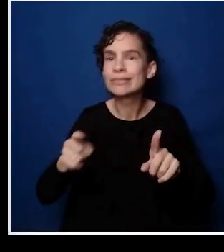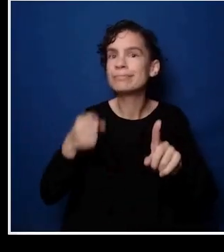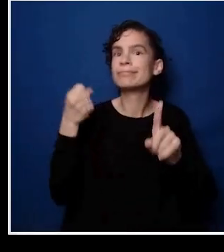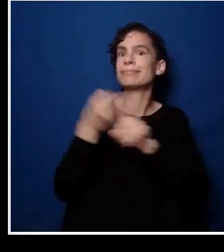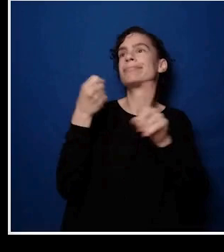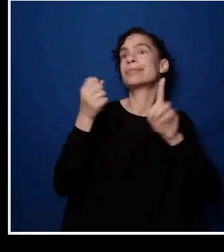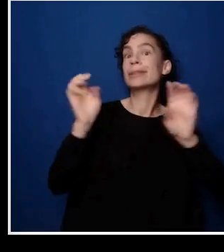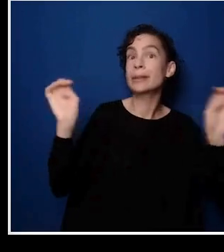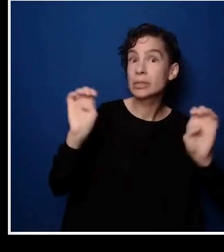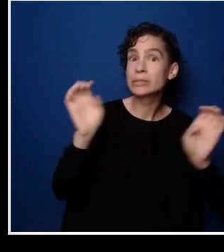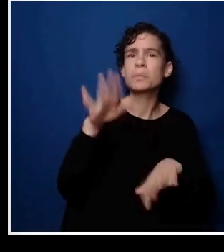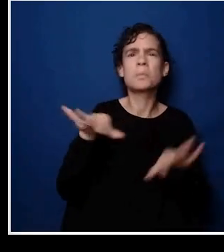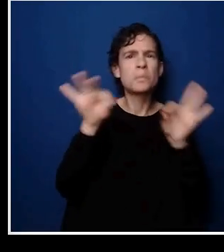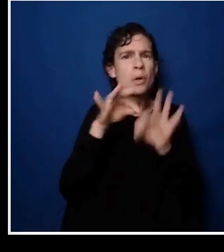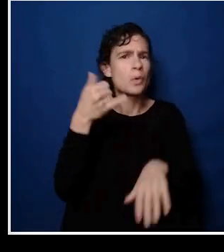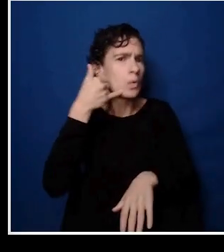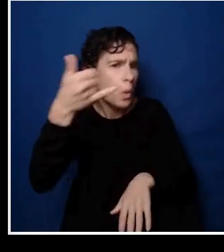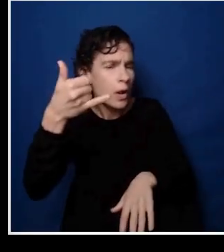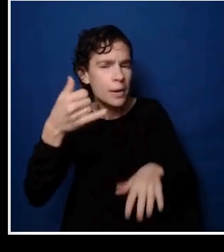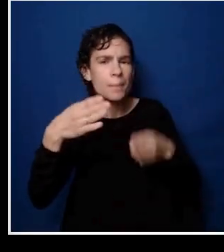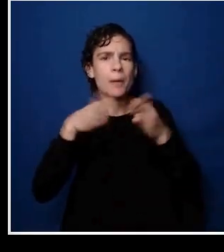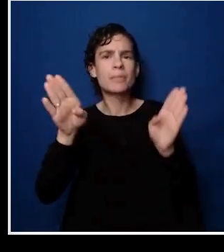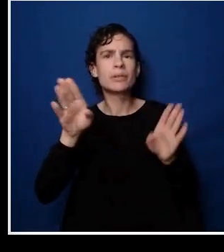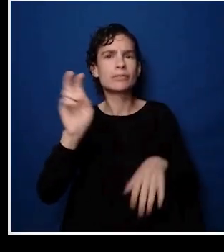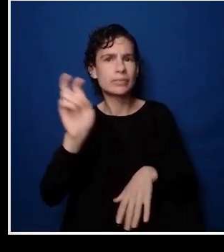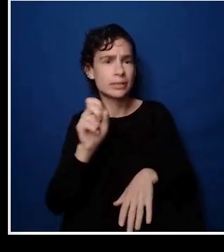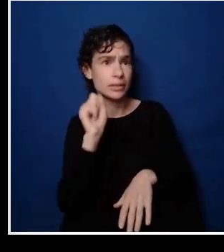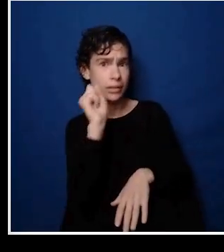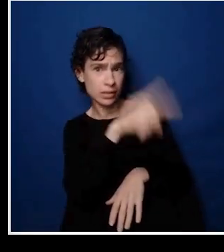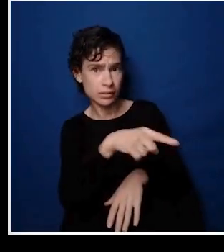to check when transportation stops running. SPECIAL EQUIPMENT